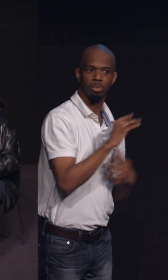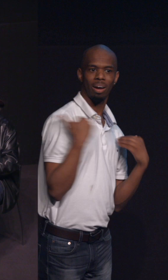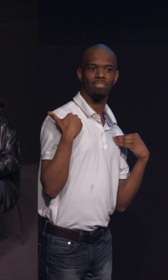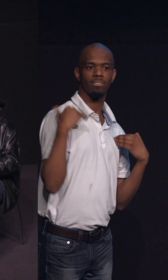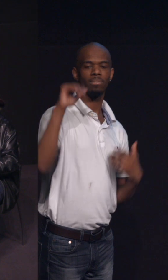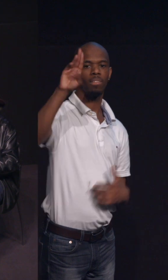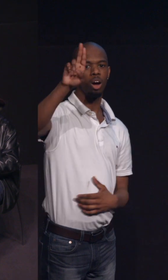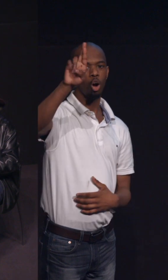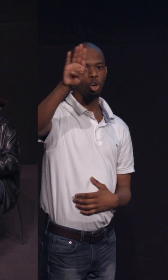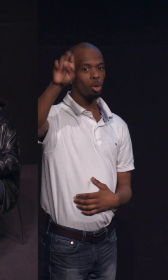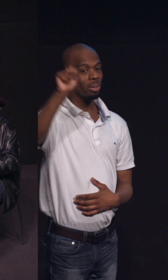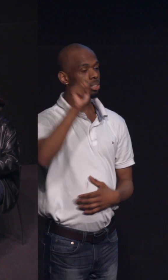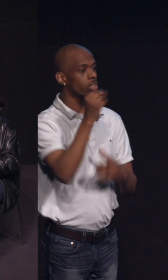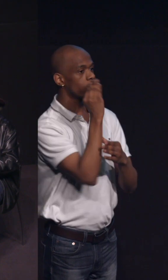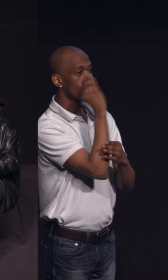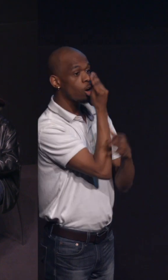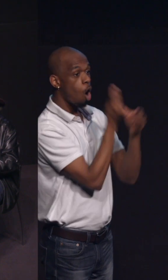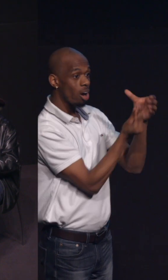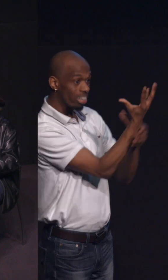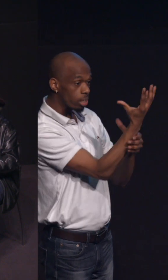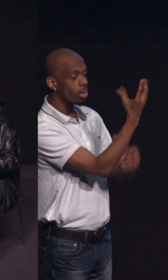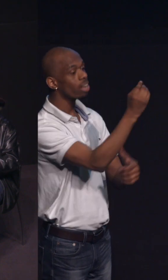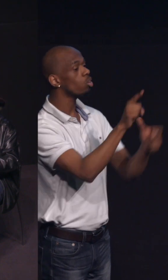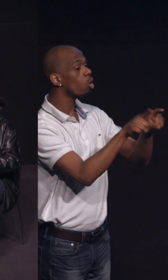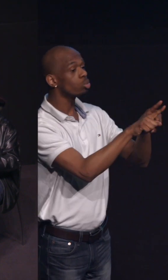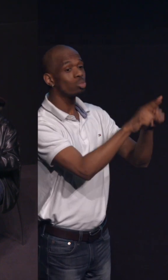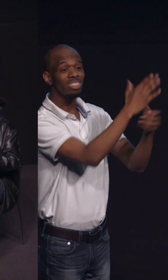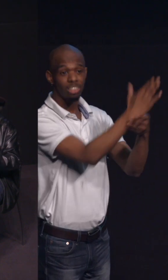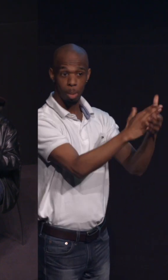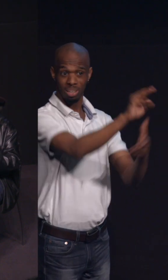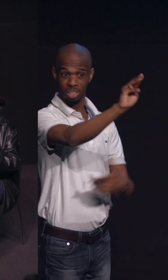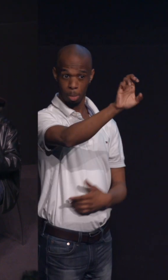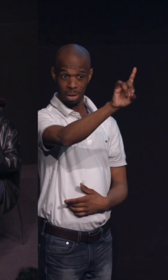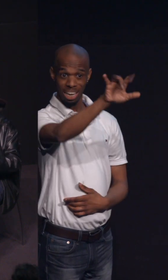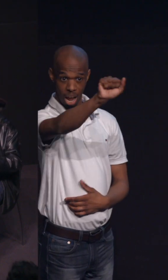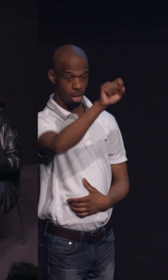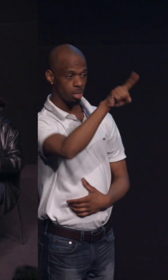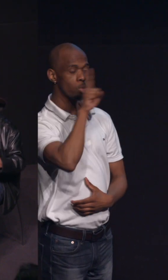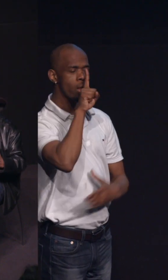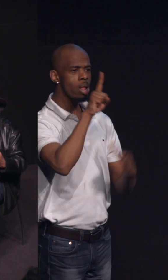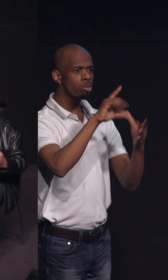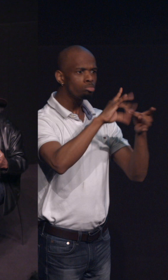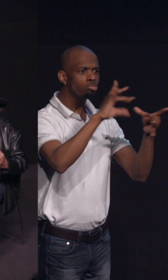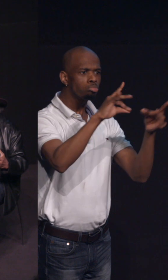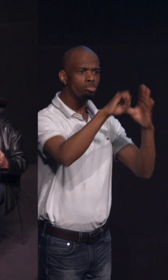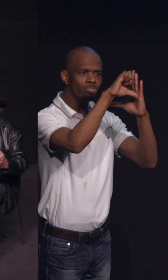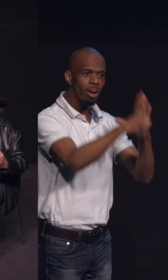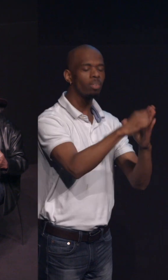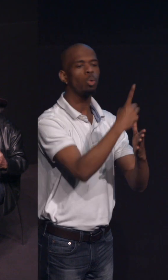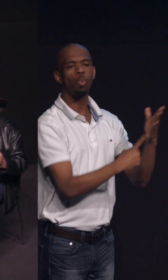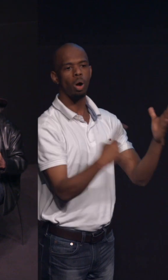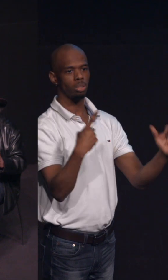thanks also to that some of the media has put an emphasis on what has happened to the Black farmers,